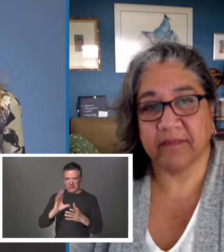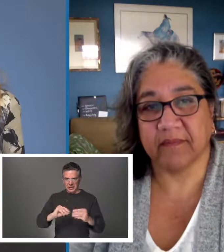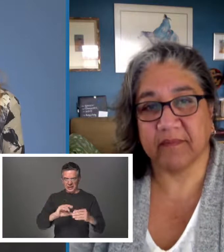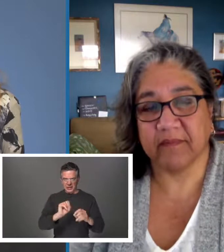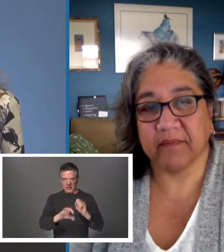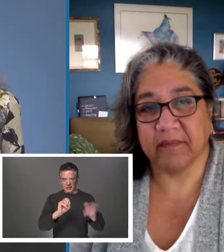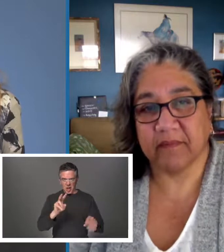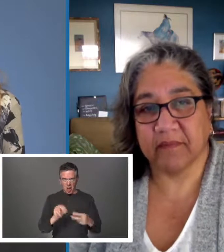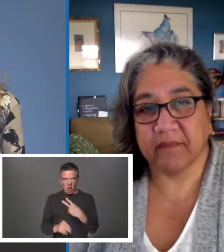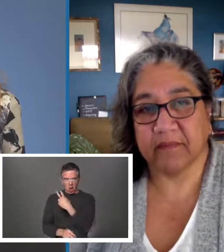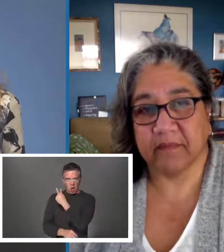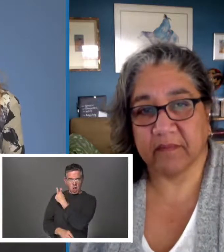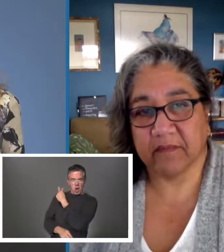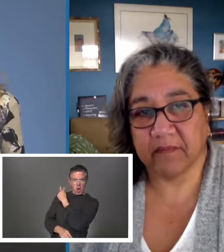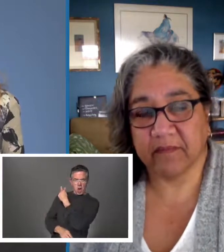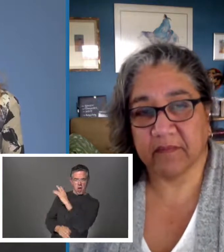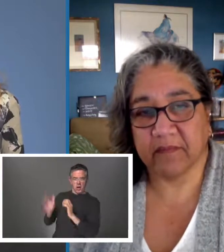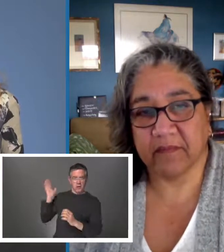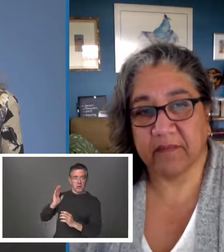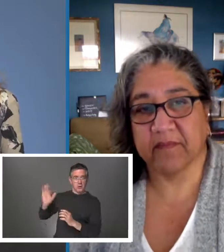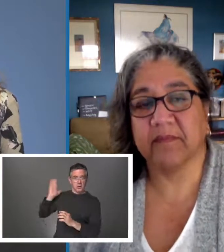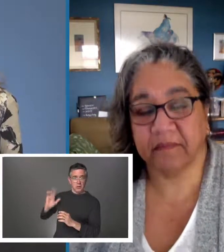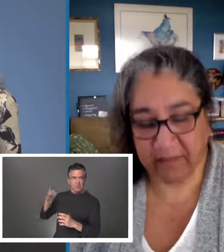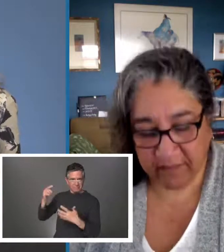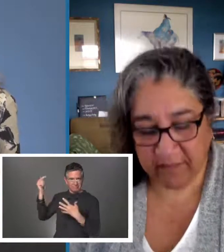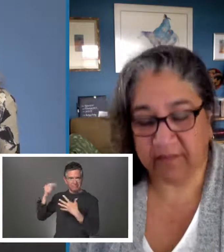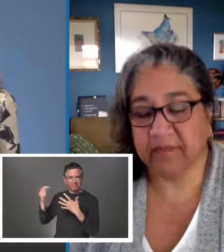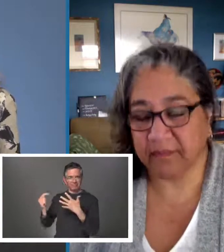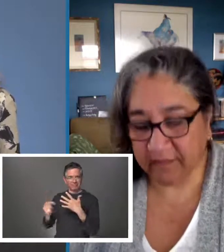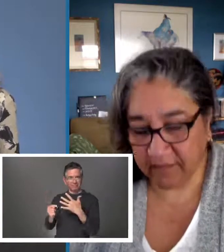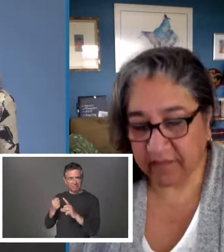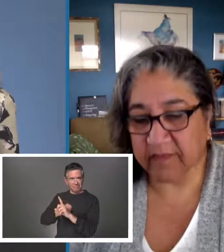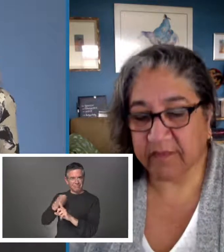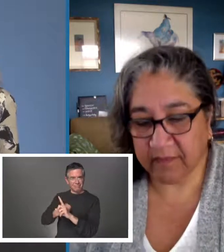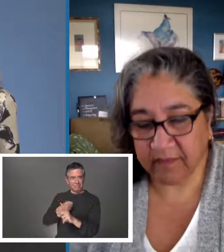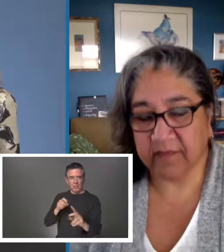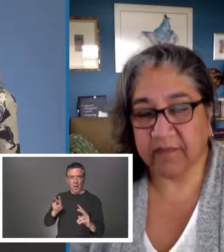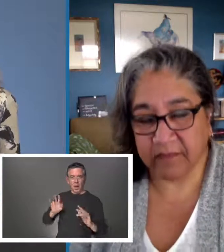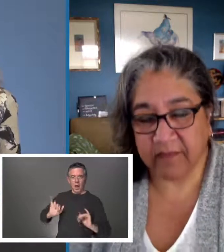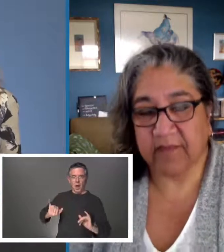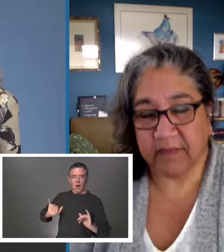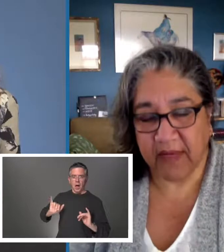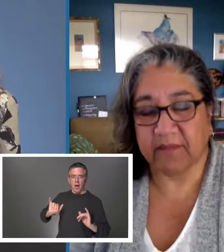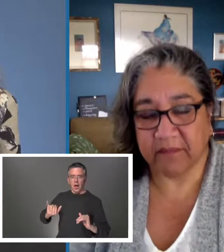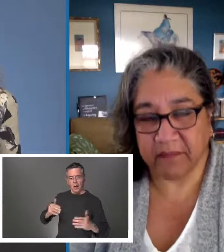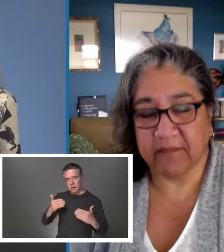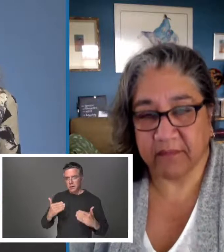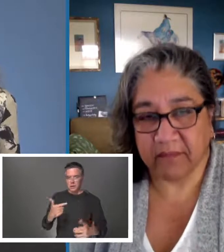in terms of protecting those who we want to be around who are more vulnerable, not always just ourselves.